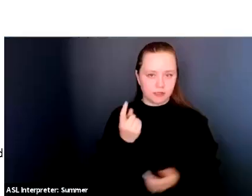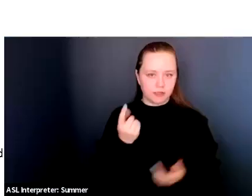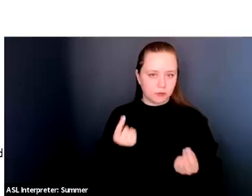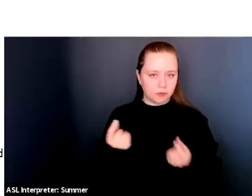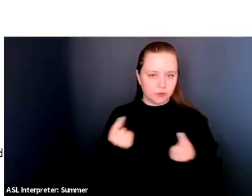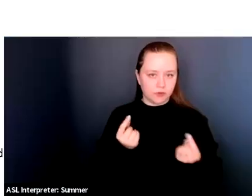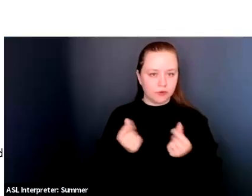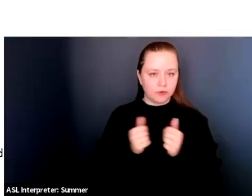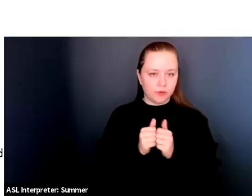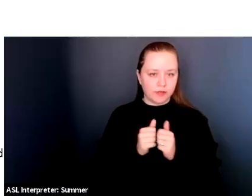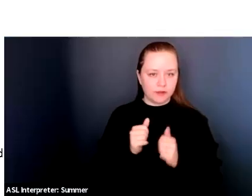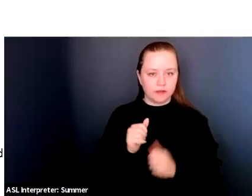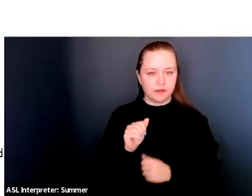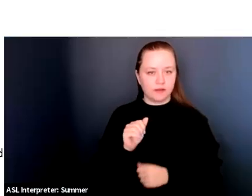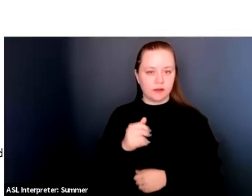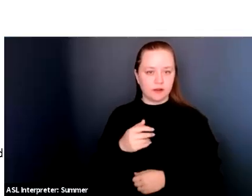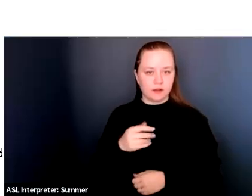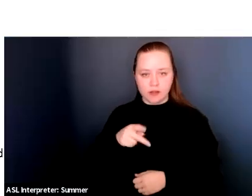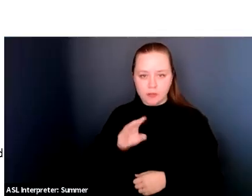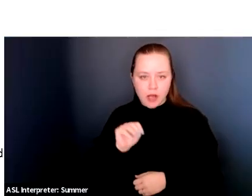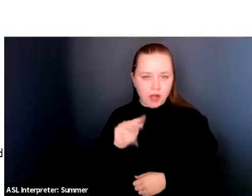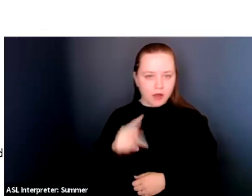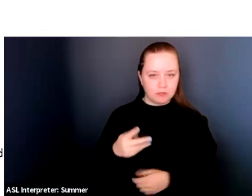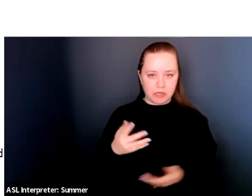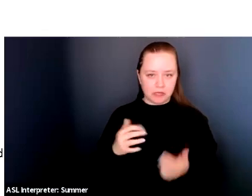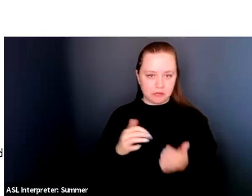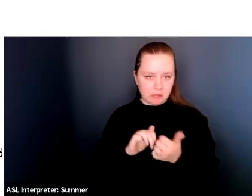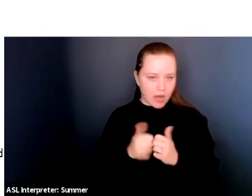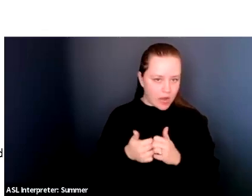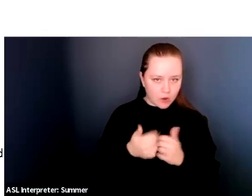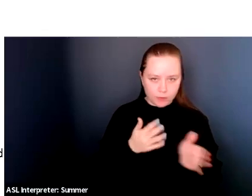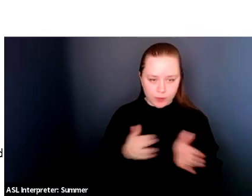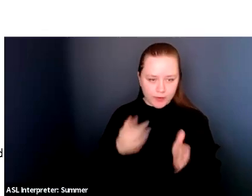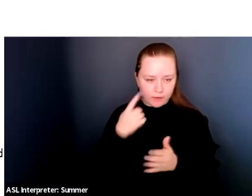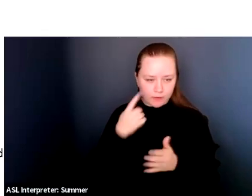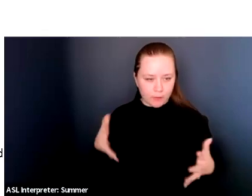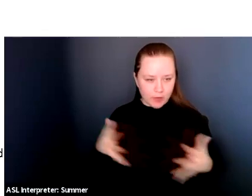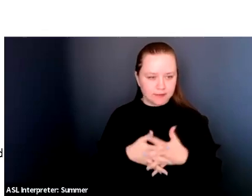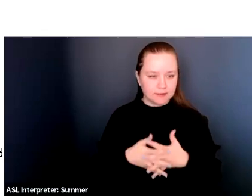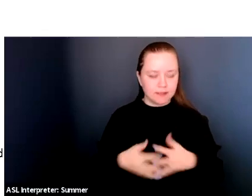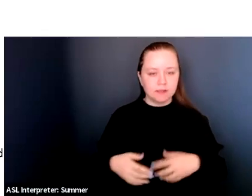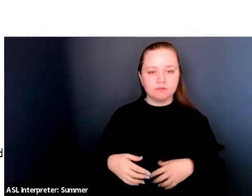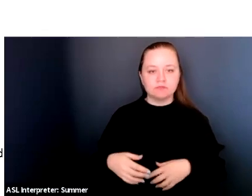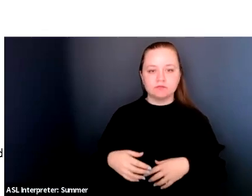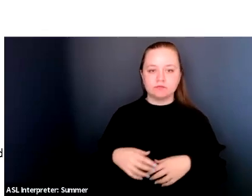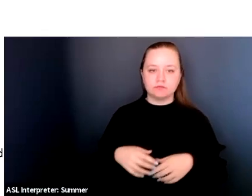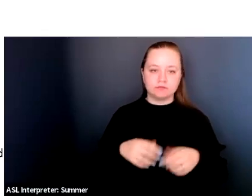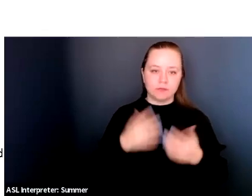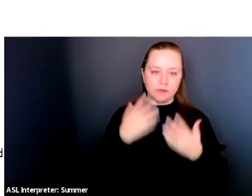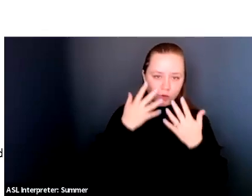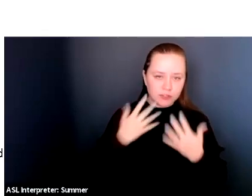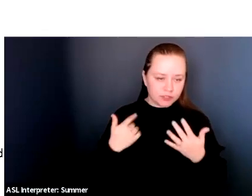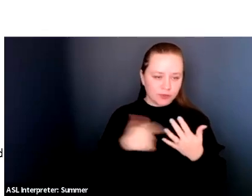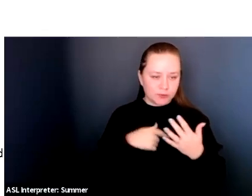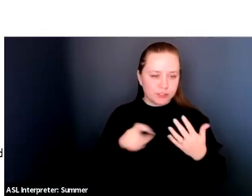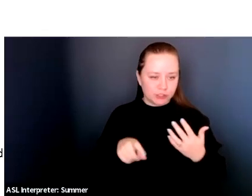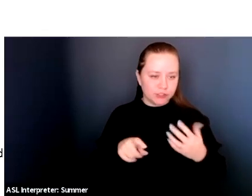how to be prepared for pregnancy. And then unfortunately, as we should screen for intimate partner violence and all individuals,